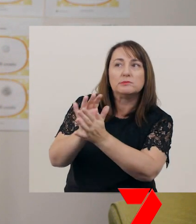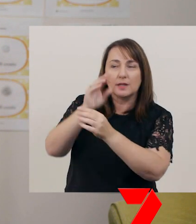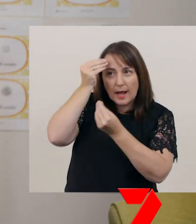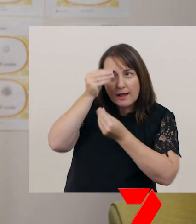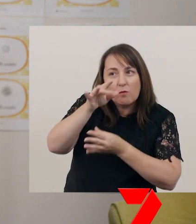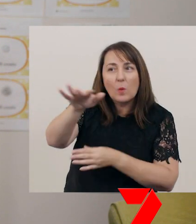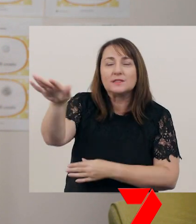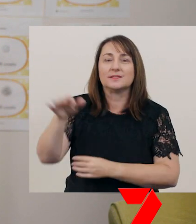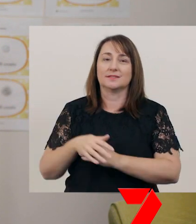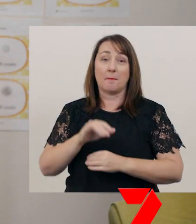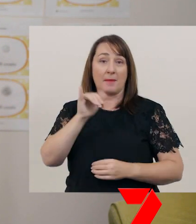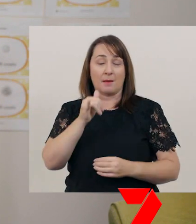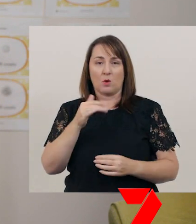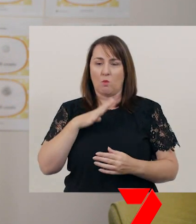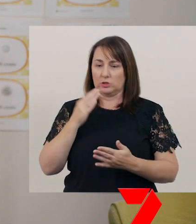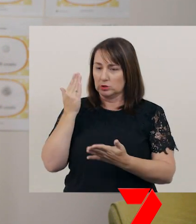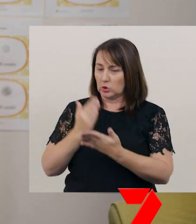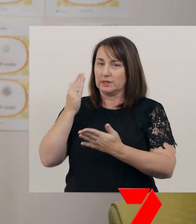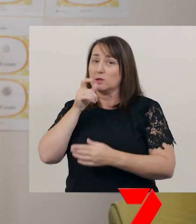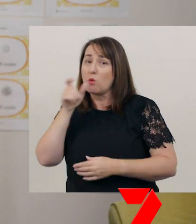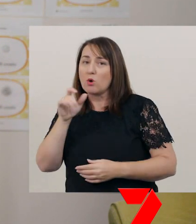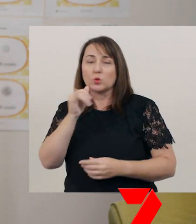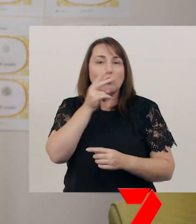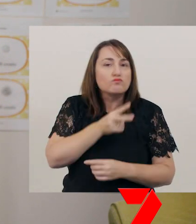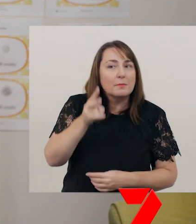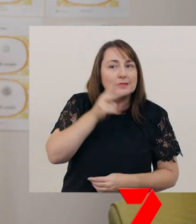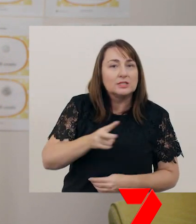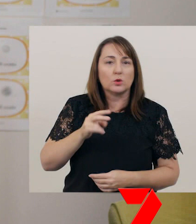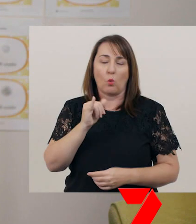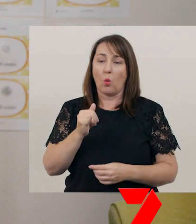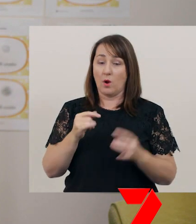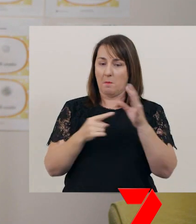You may choose to employ repetition, or emphasise important information,